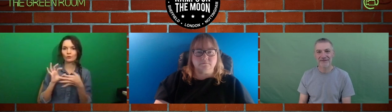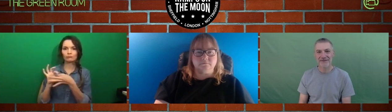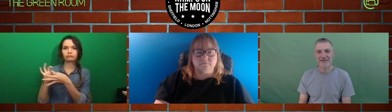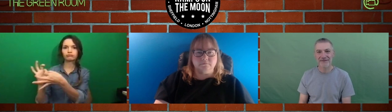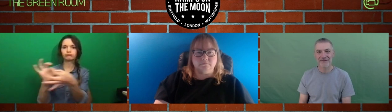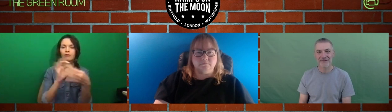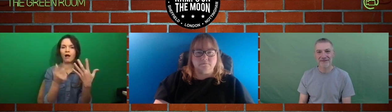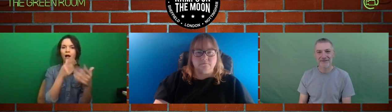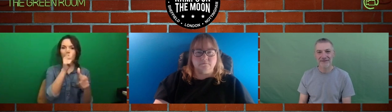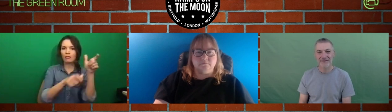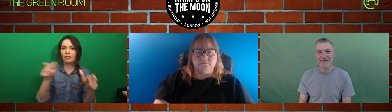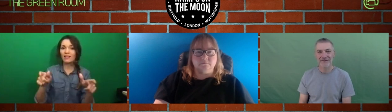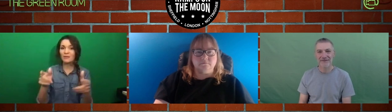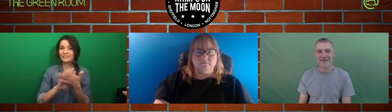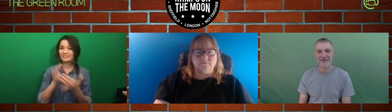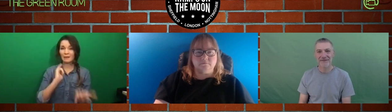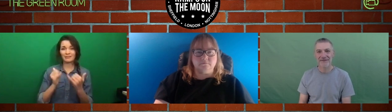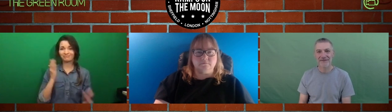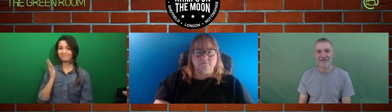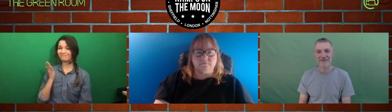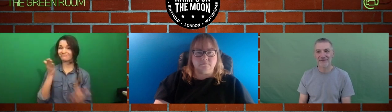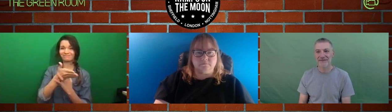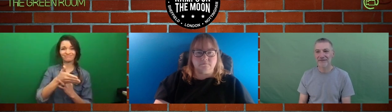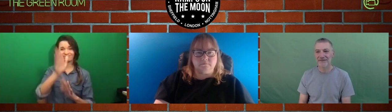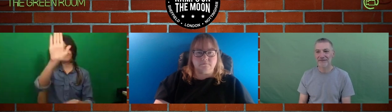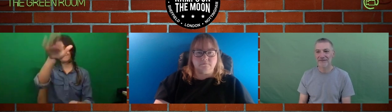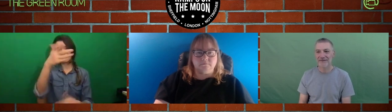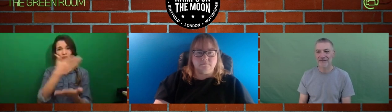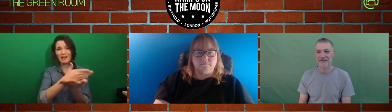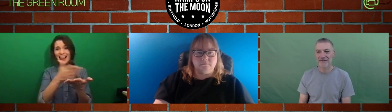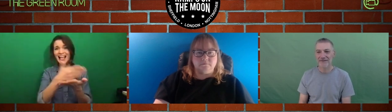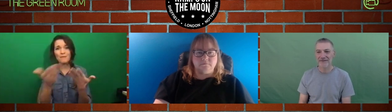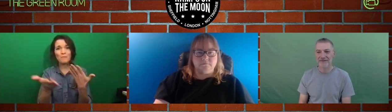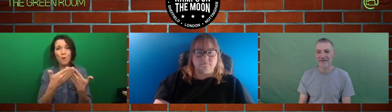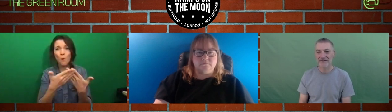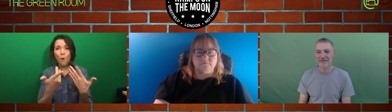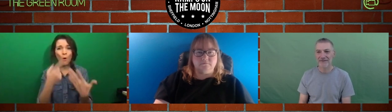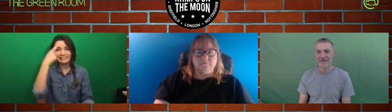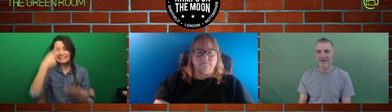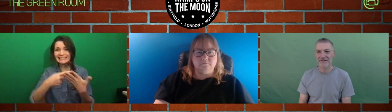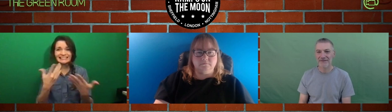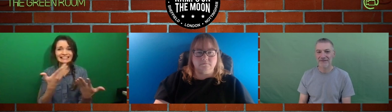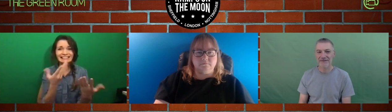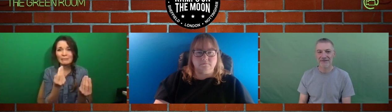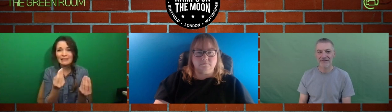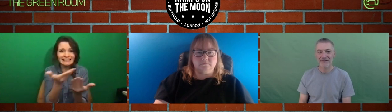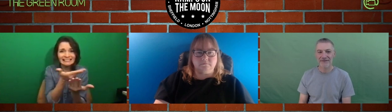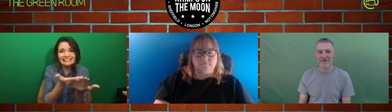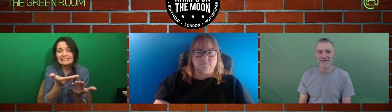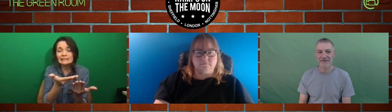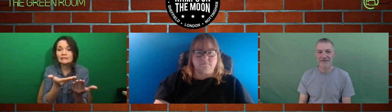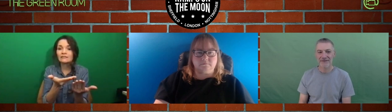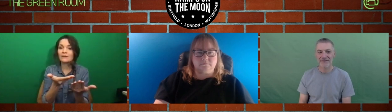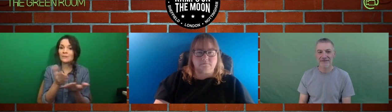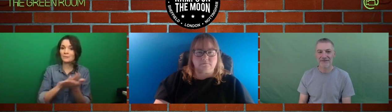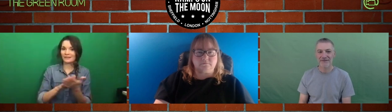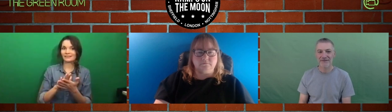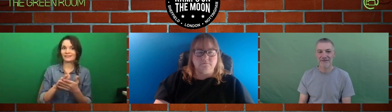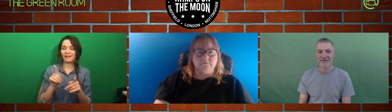to say look, we need to be clear or we need to make a decision or... And it must be just a completely